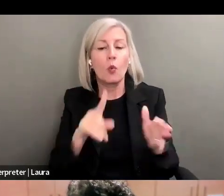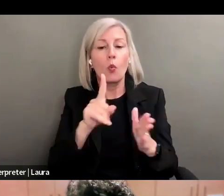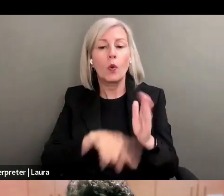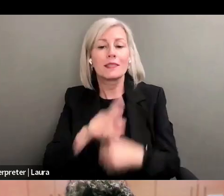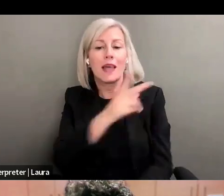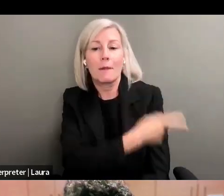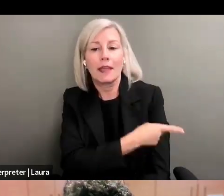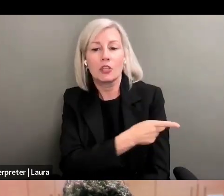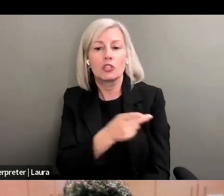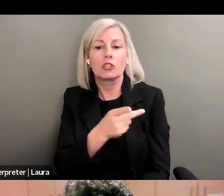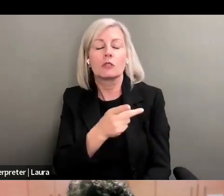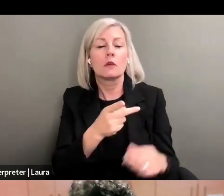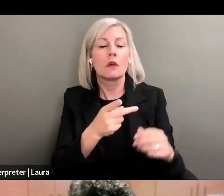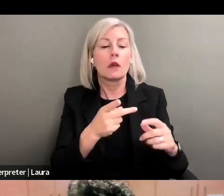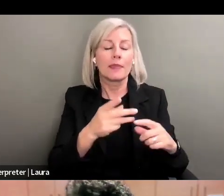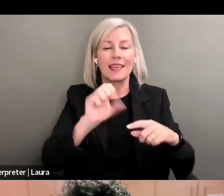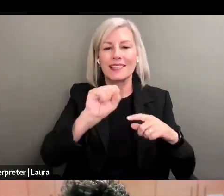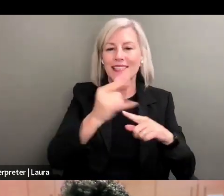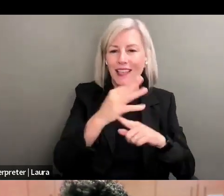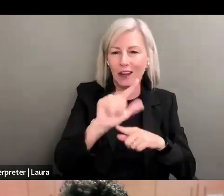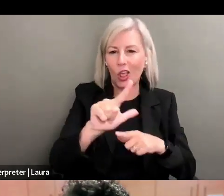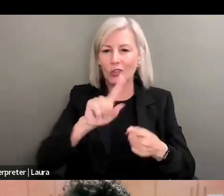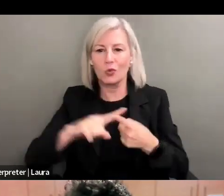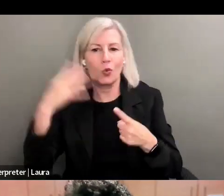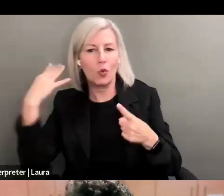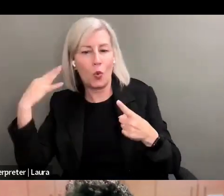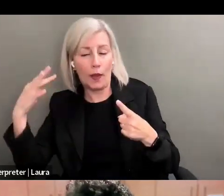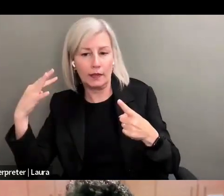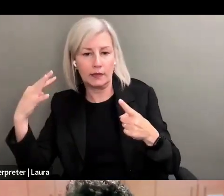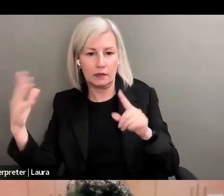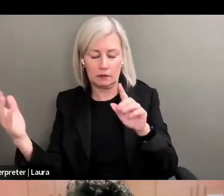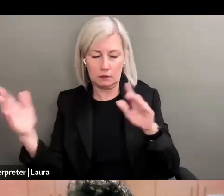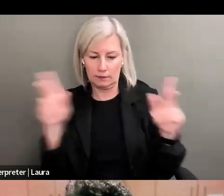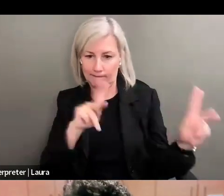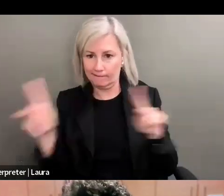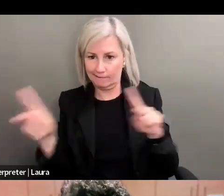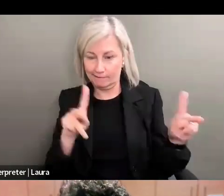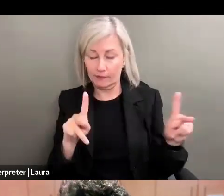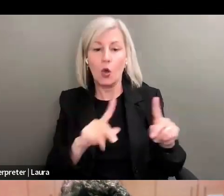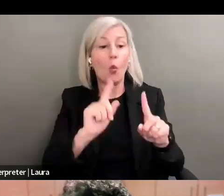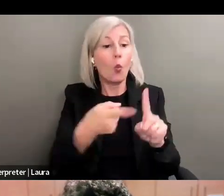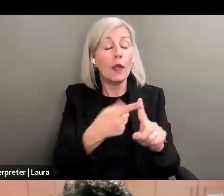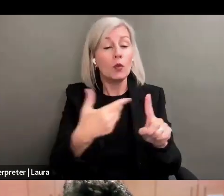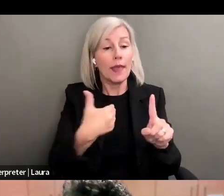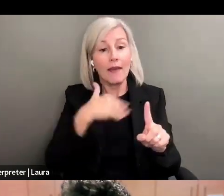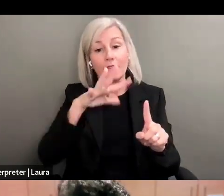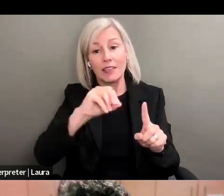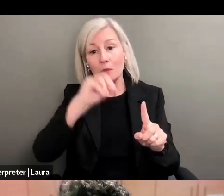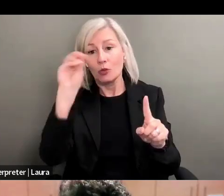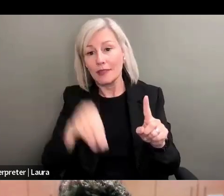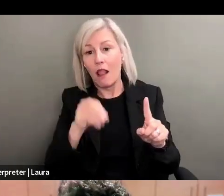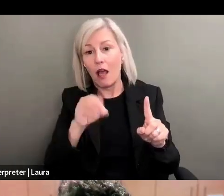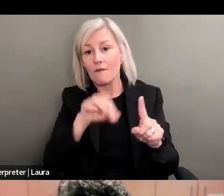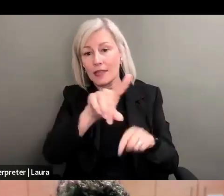signal to noise ratio. So it basically is looking at when do they get 50% of these words in a sentence correct.